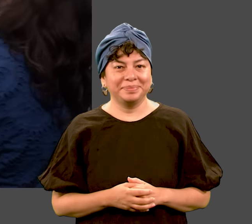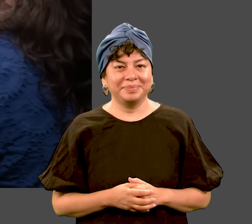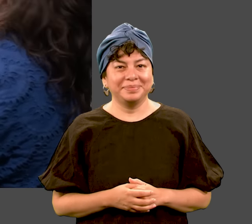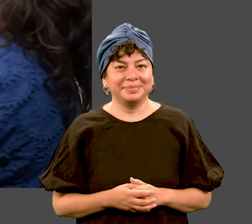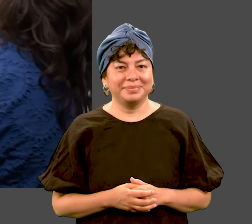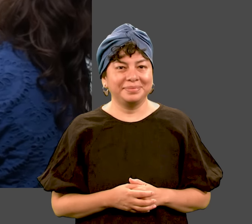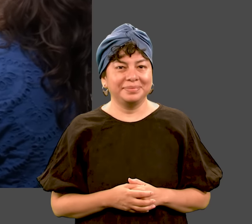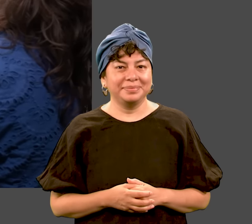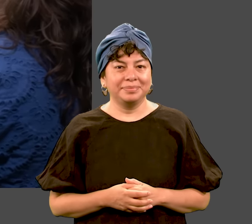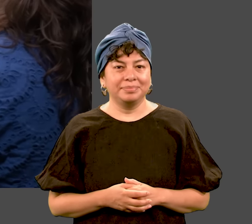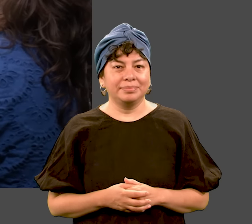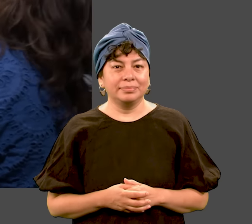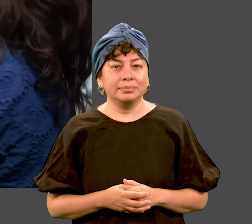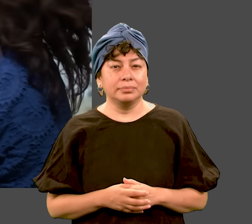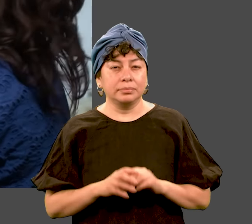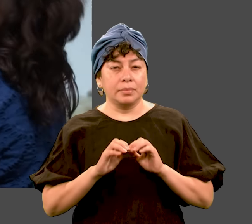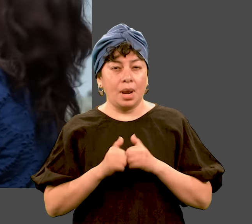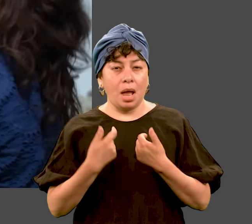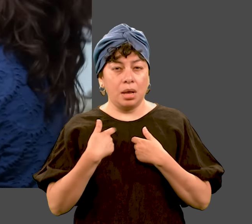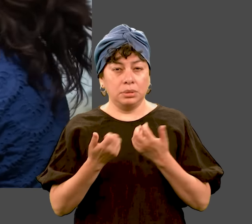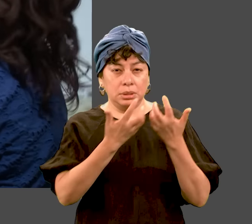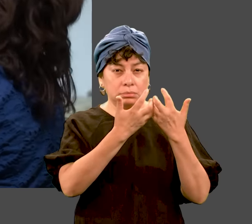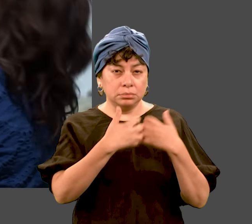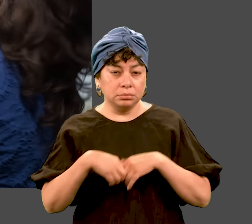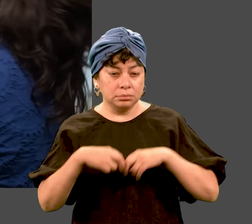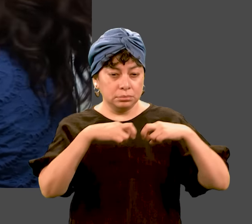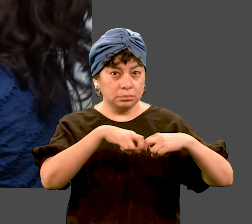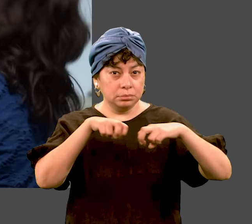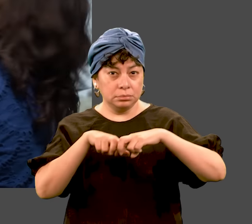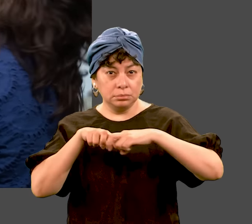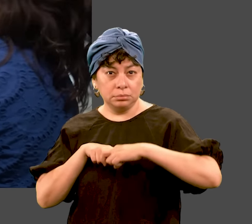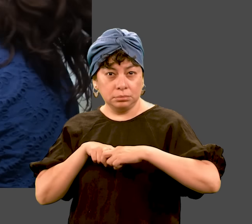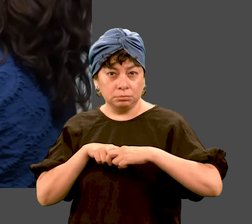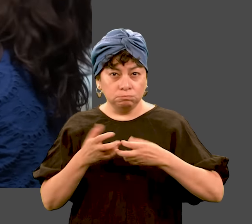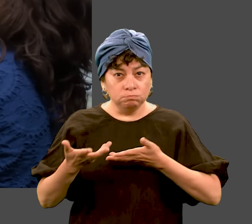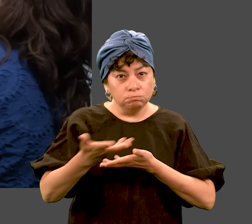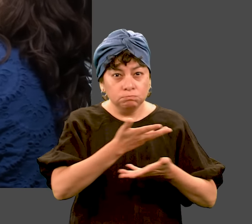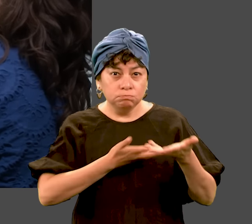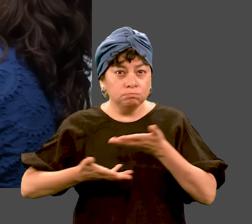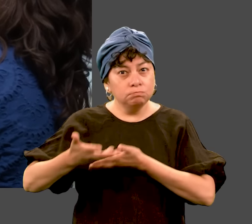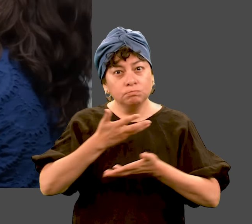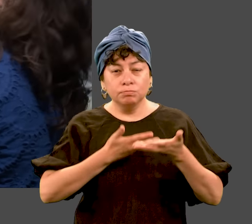The way we're arranged is so that we can share information, we can have a natural, organic conversation.